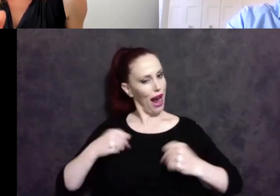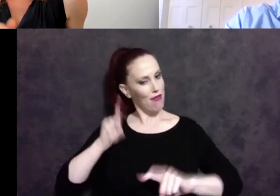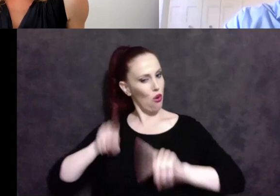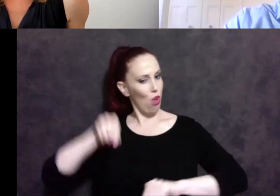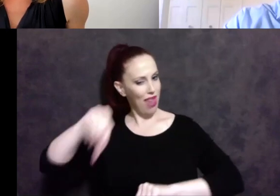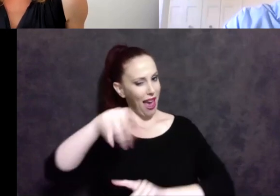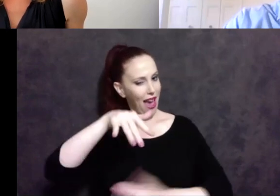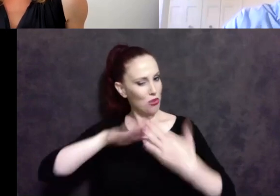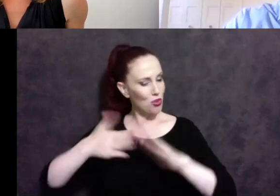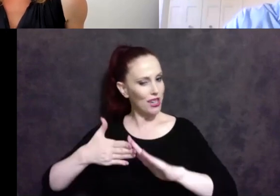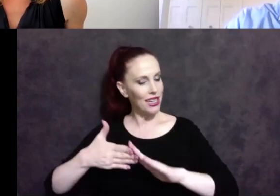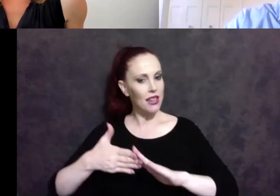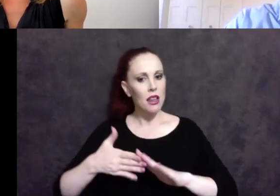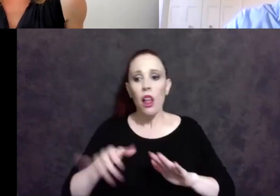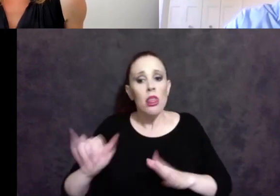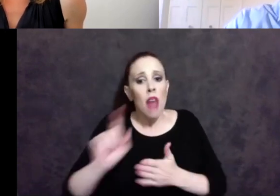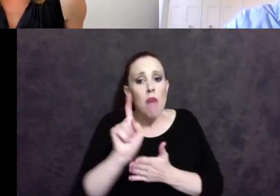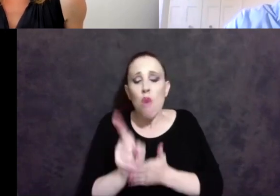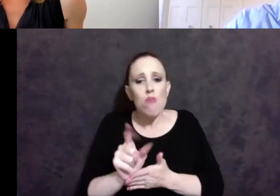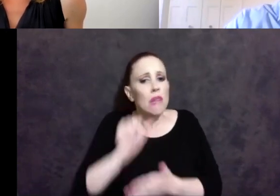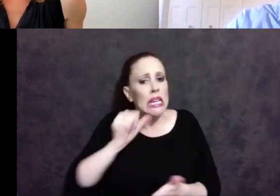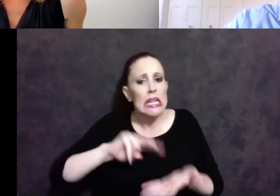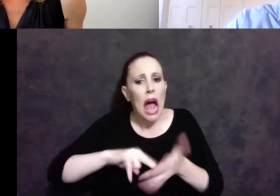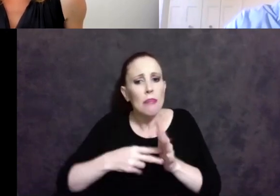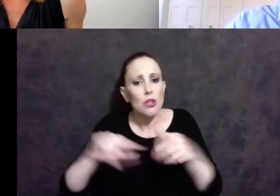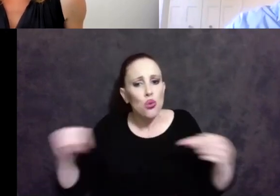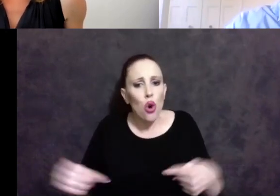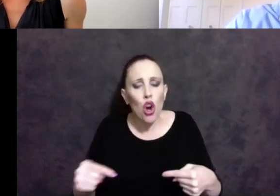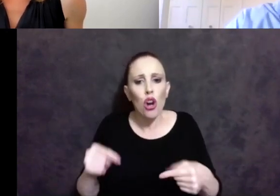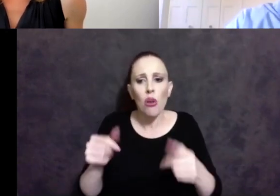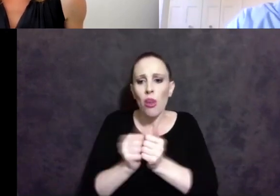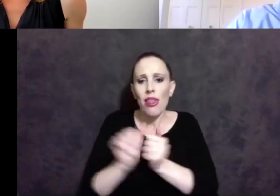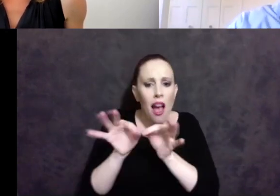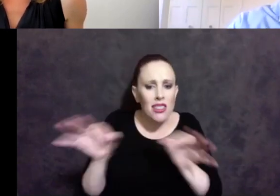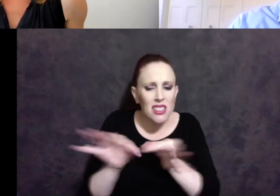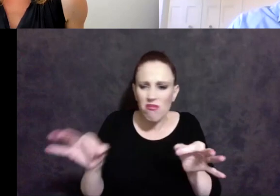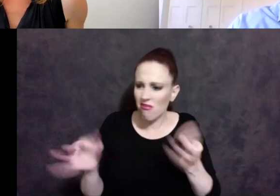moment, he doesn't mean to cause any harm by that statement and in part he is probably